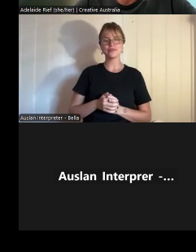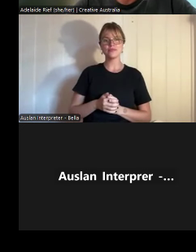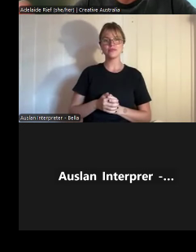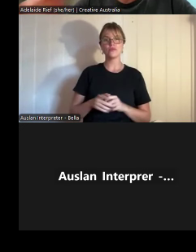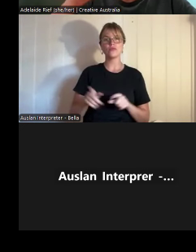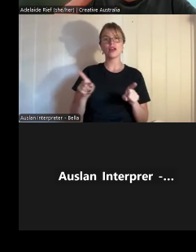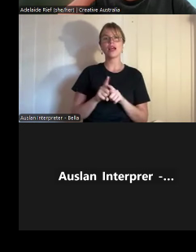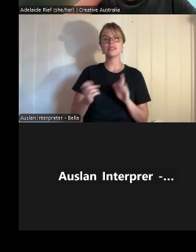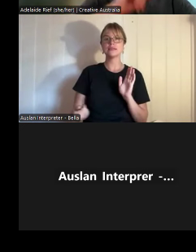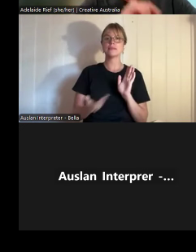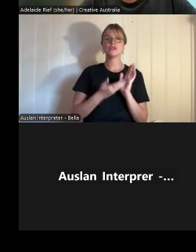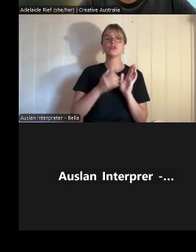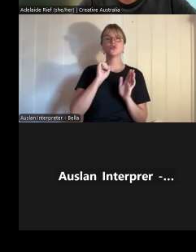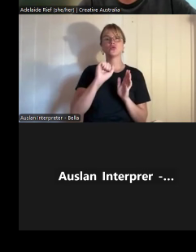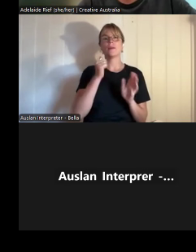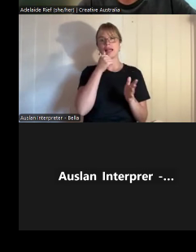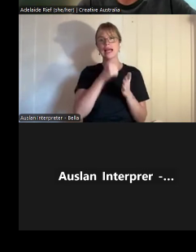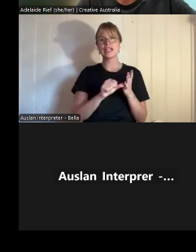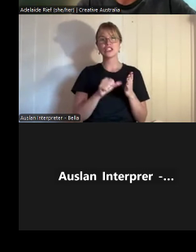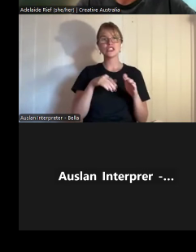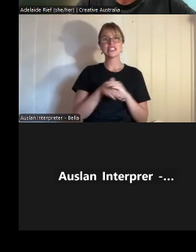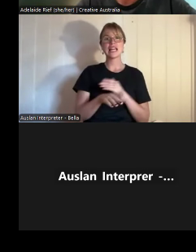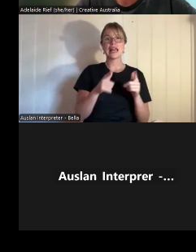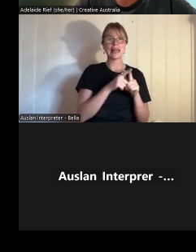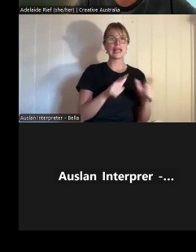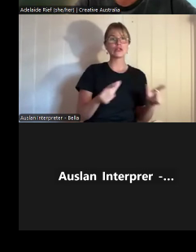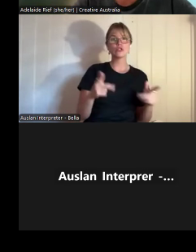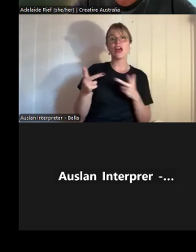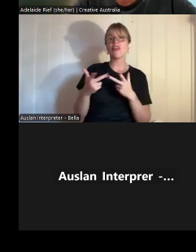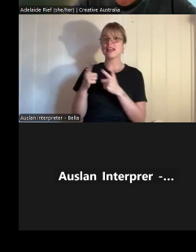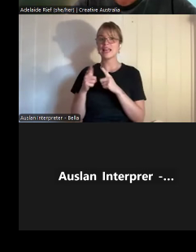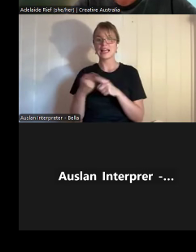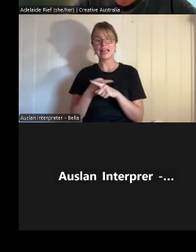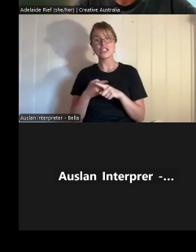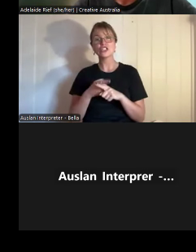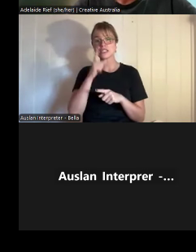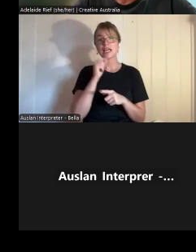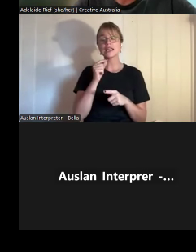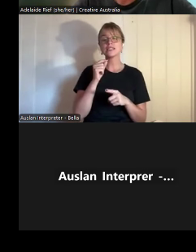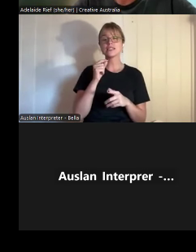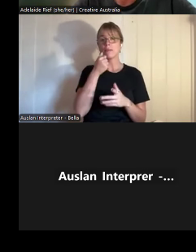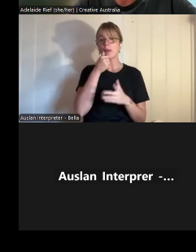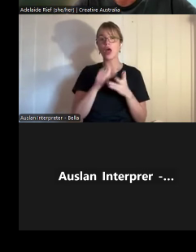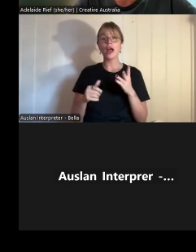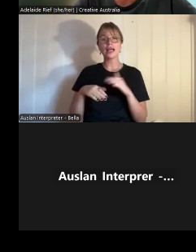submit your application in languages other than English, including in Auslan. Please contact us if